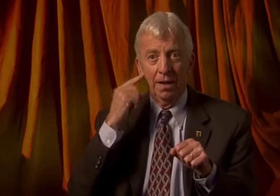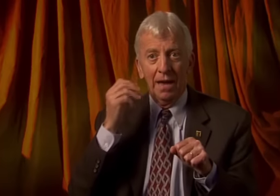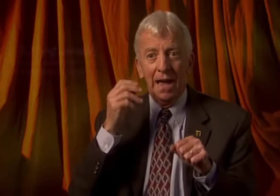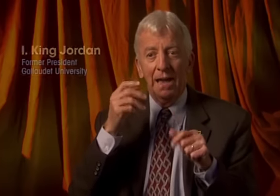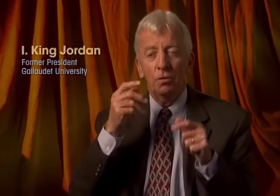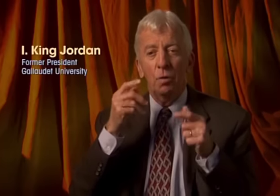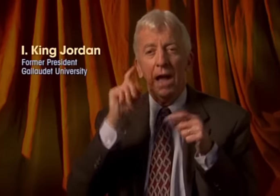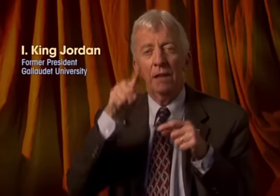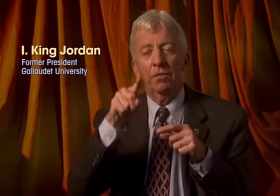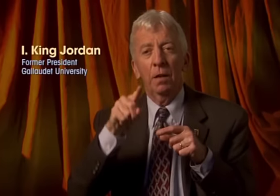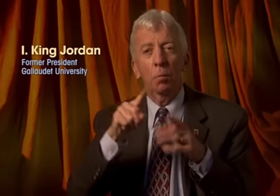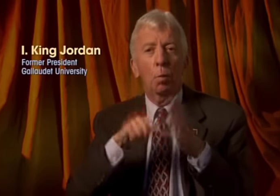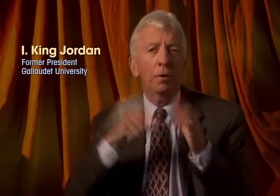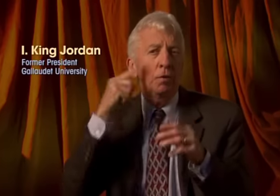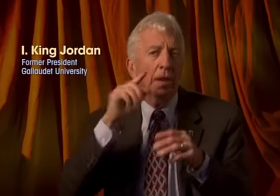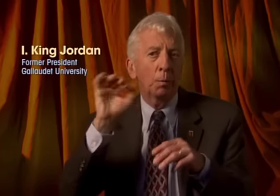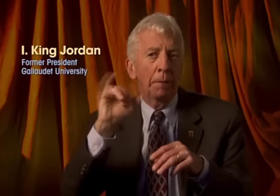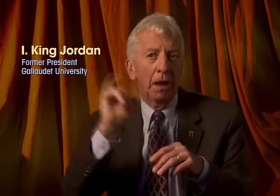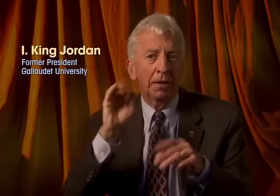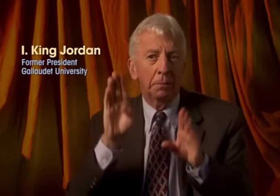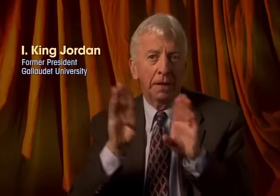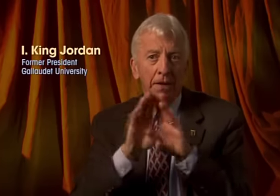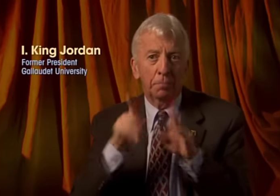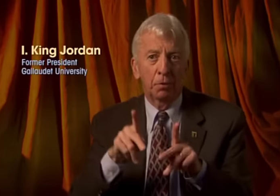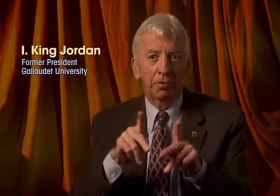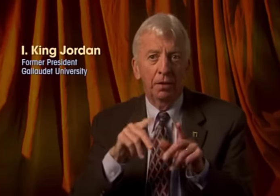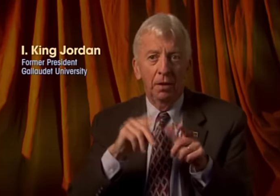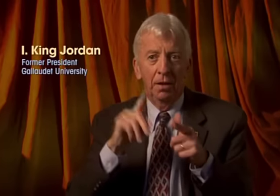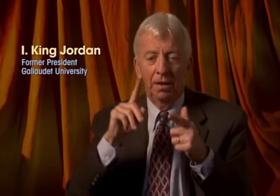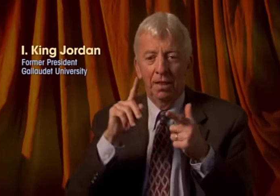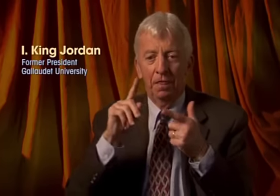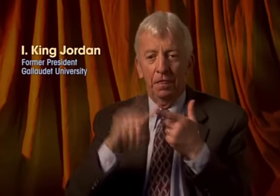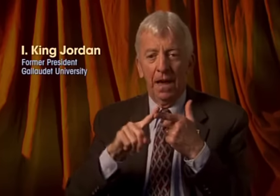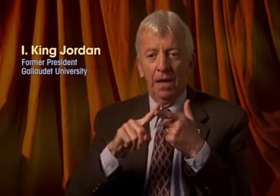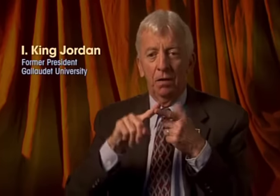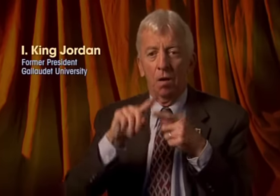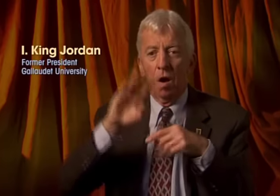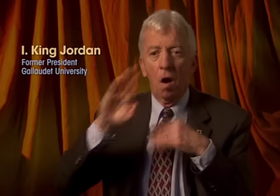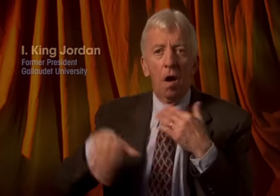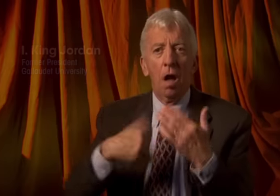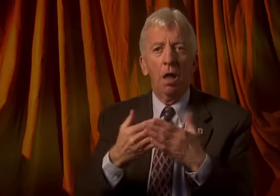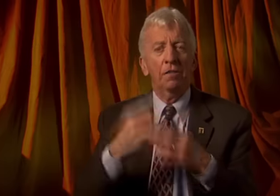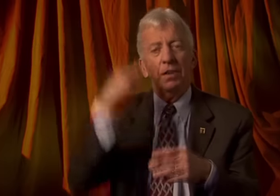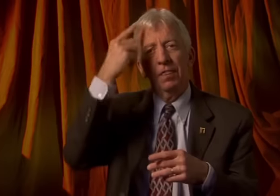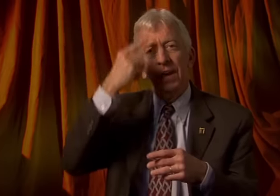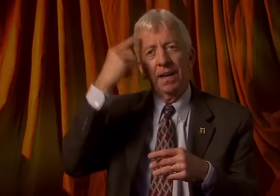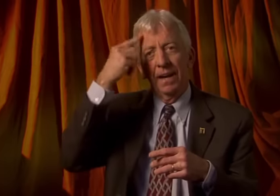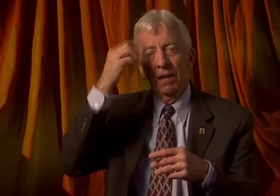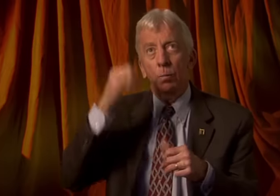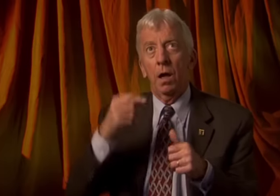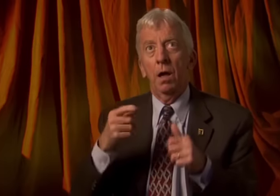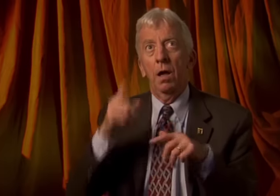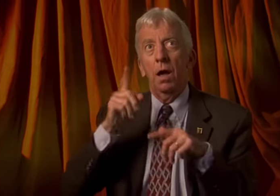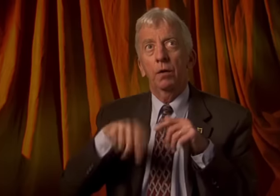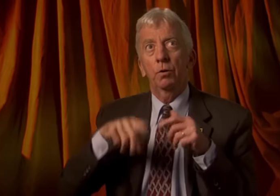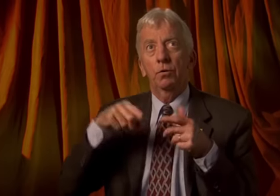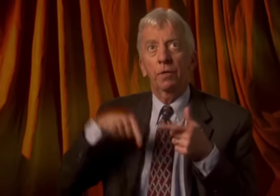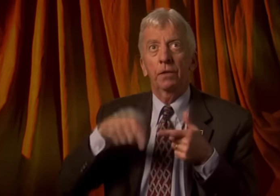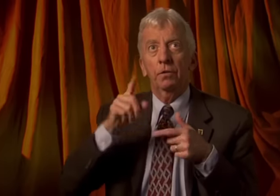and you ask them, "What do you think it would be like to be a deaf person?" Then all of their thinking is, "Well, I couldn't do this.